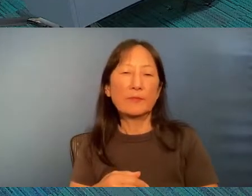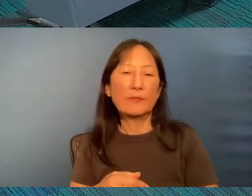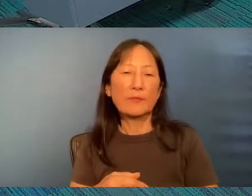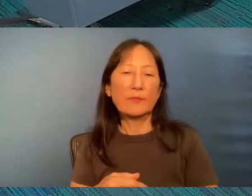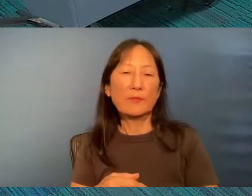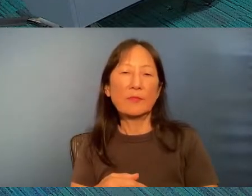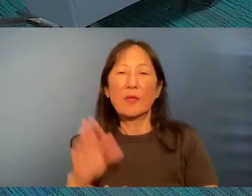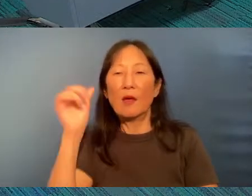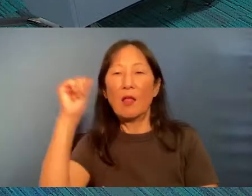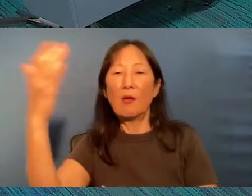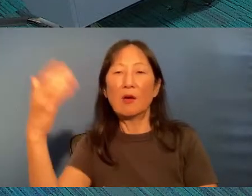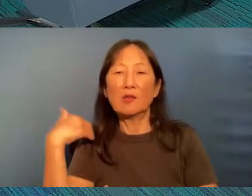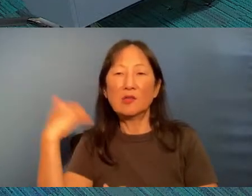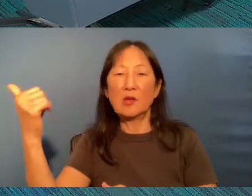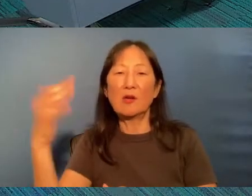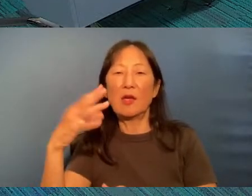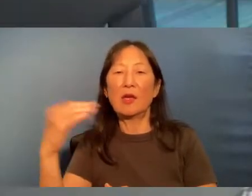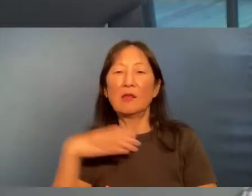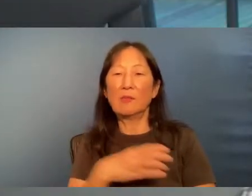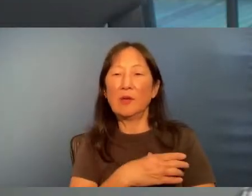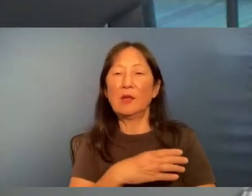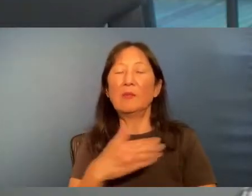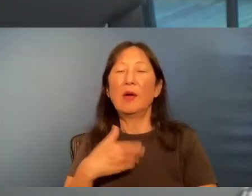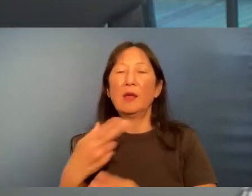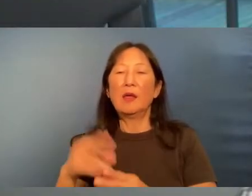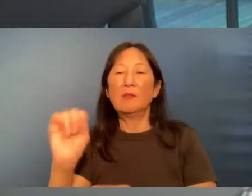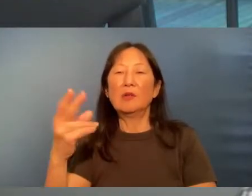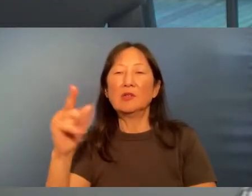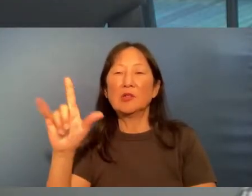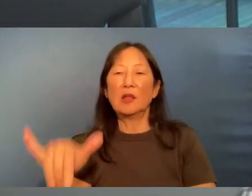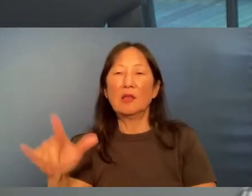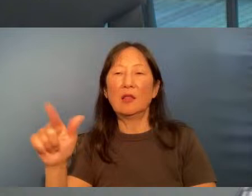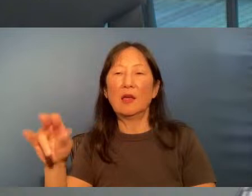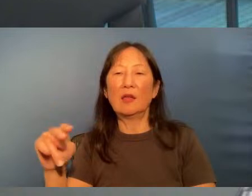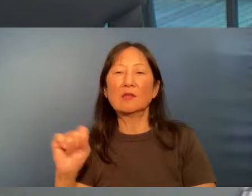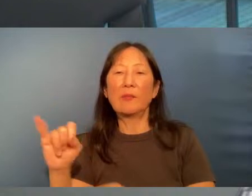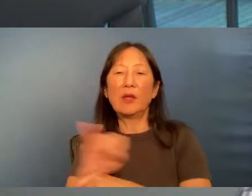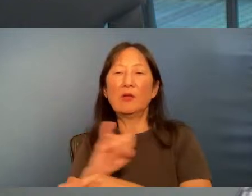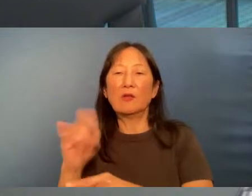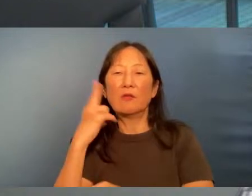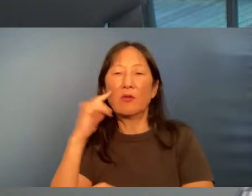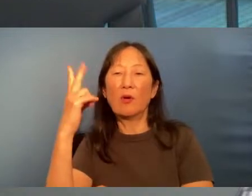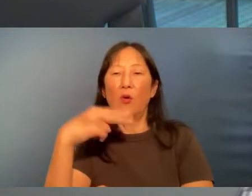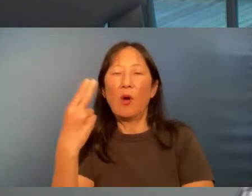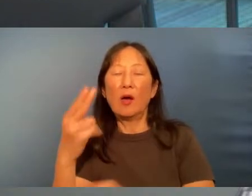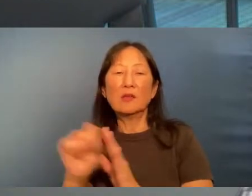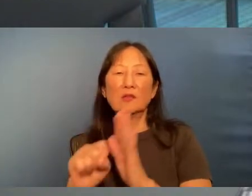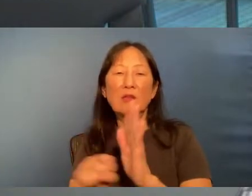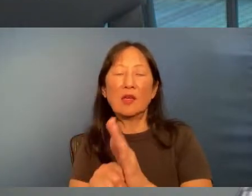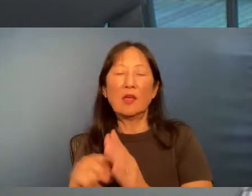Aloha Chair Lee and committee members. My name is Shelly Lyons and I'm an intern for the Hawaii State Council on Developmental Disabilities.